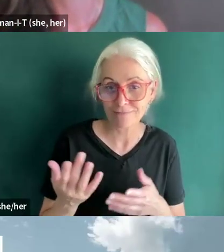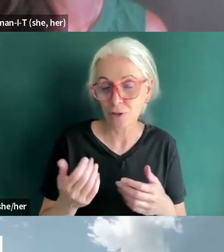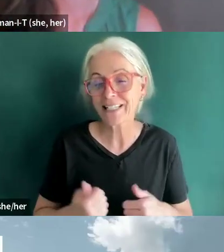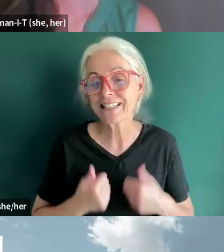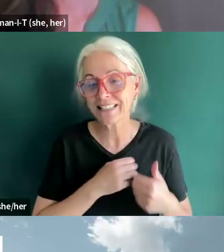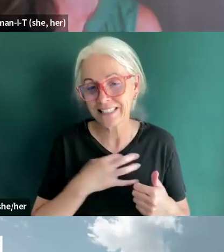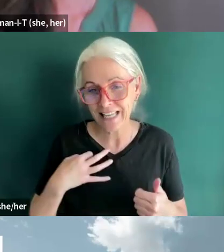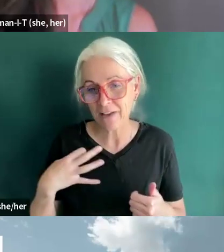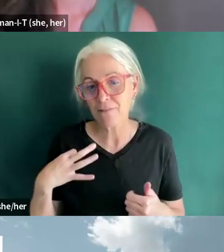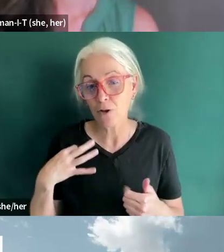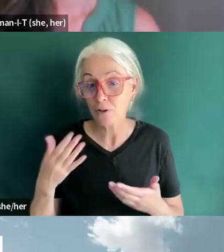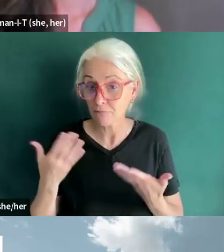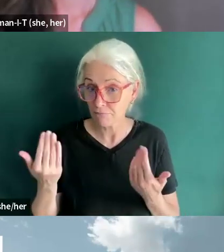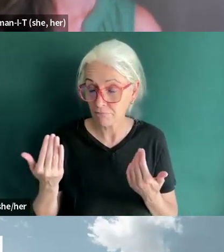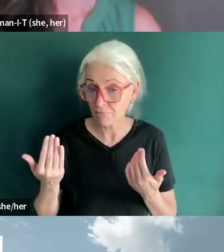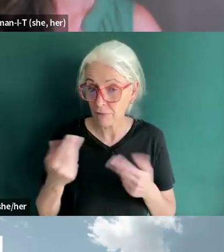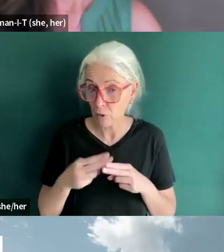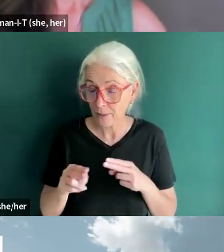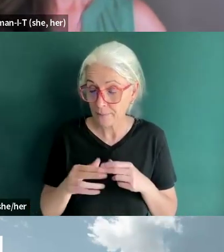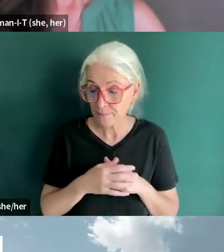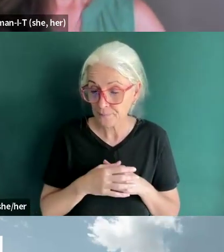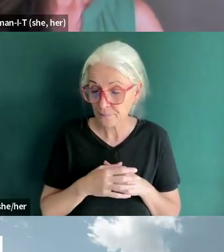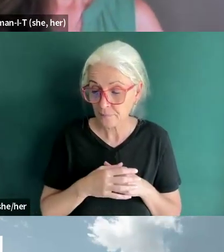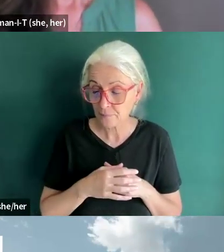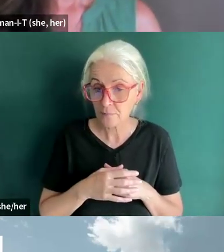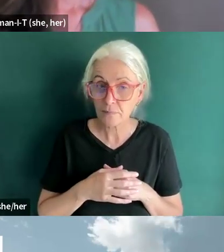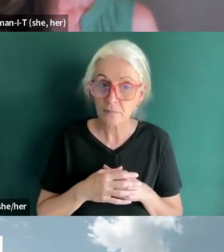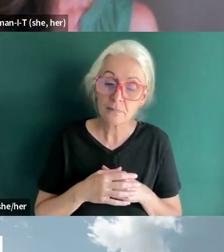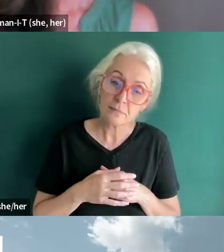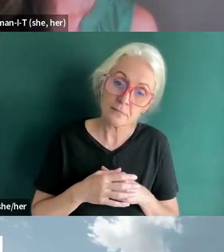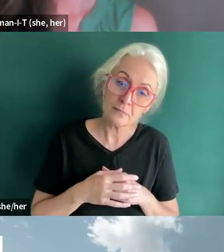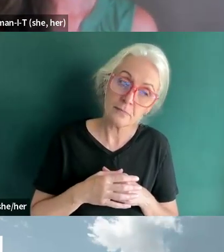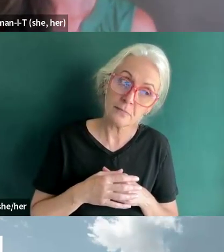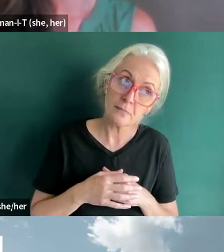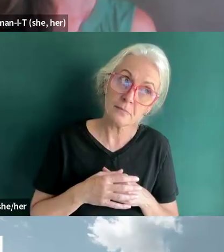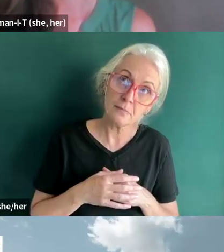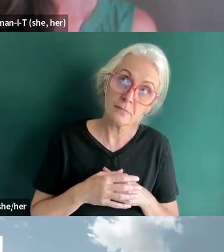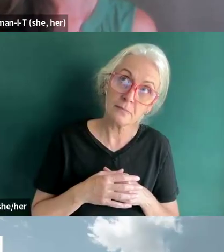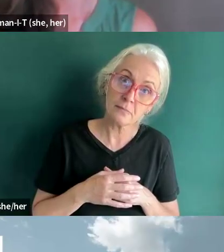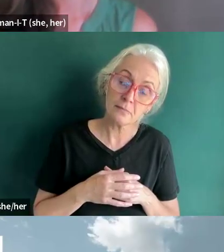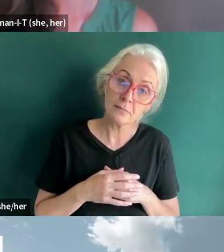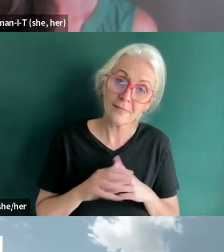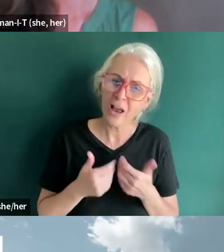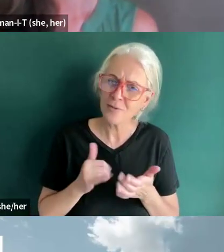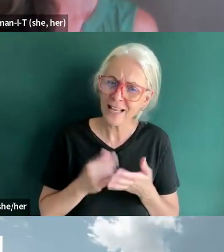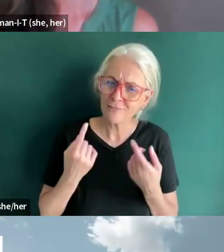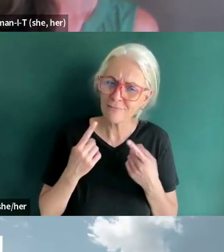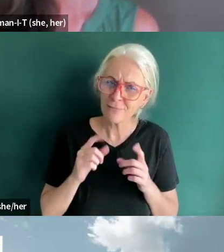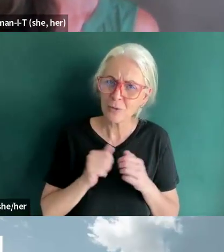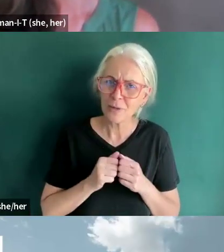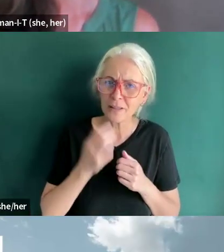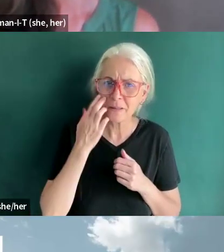Kat, can you give us a quick, you know, kind of, how is that working with CETF? How are folks,